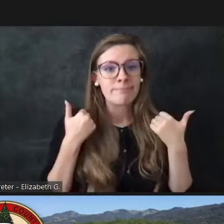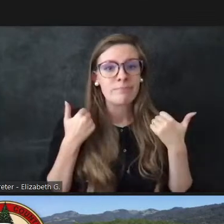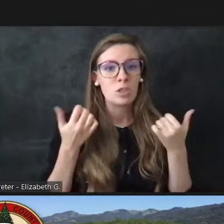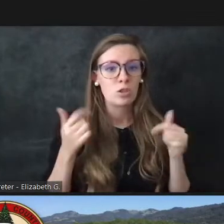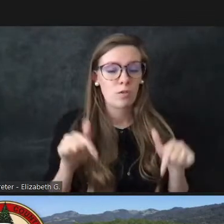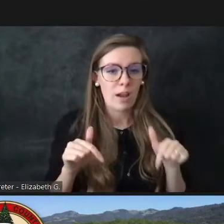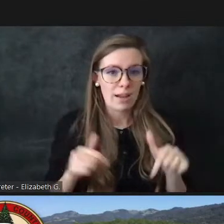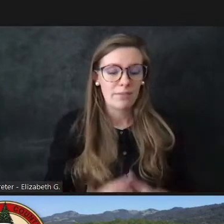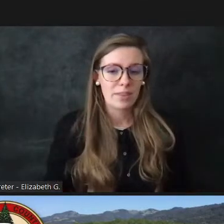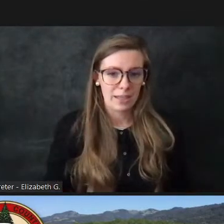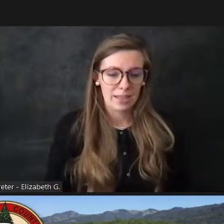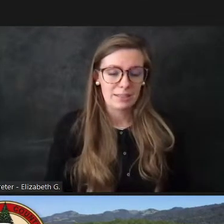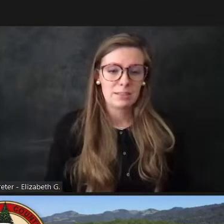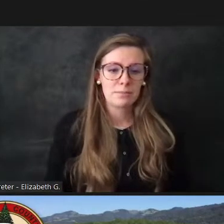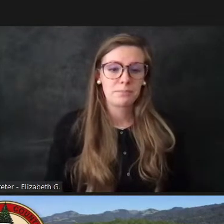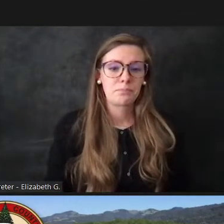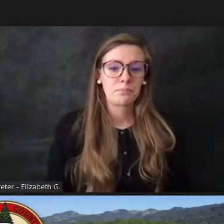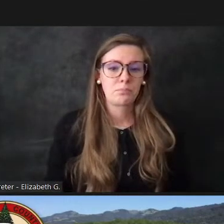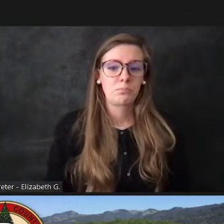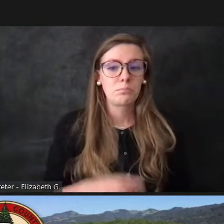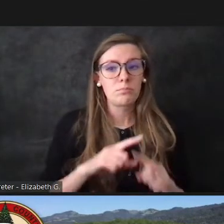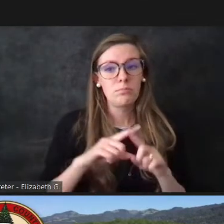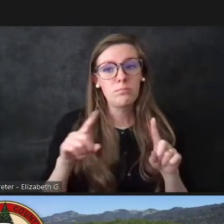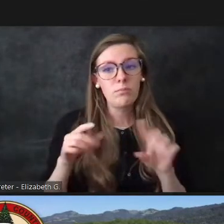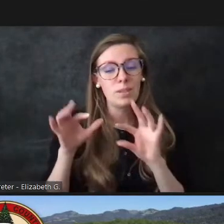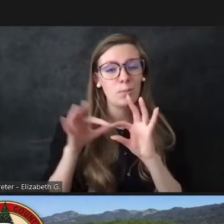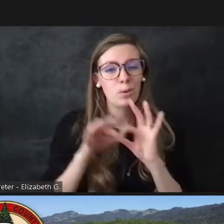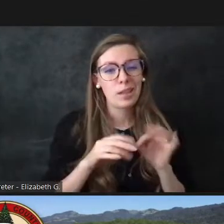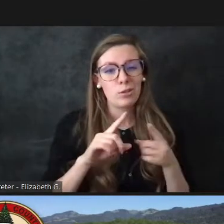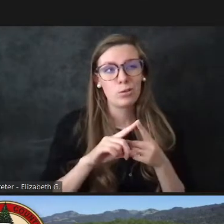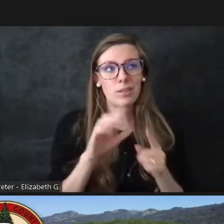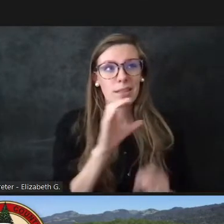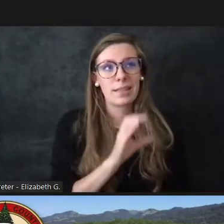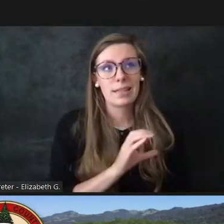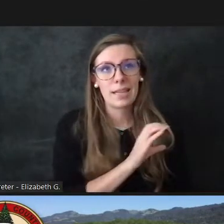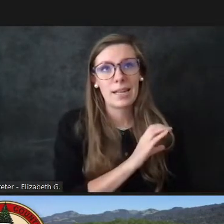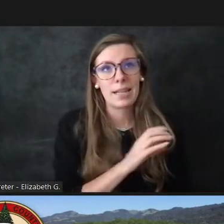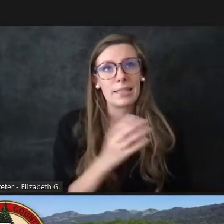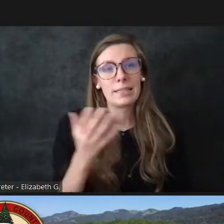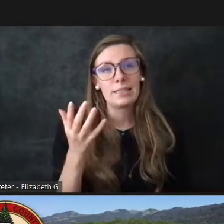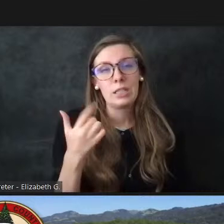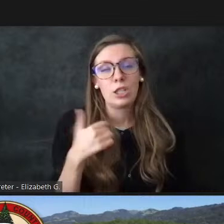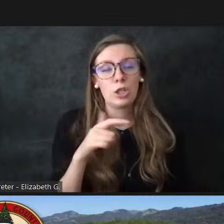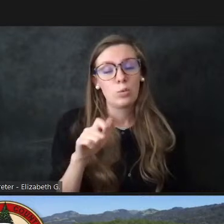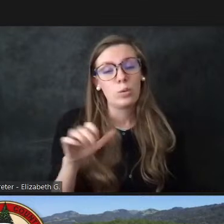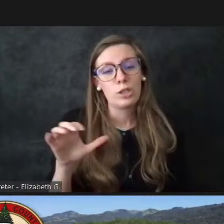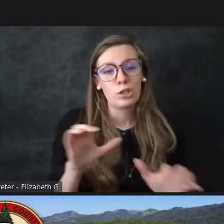But as far as the clinical part, we should do it for the clinical part of the media cool part.